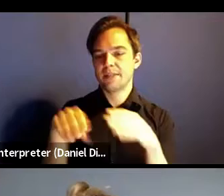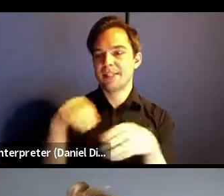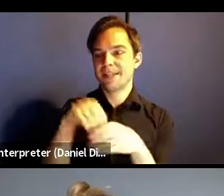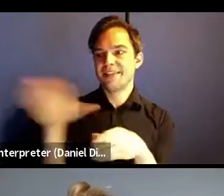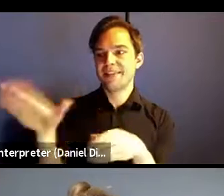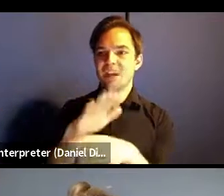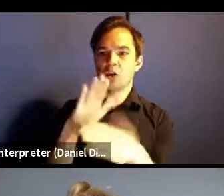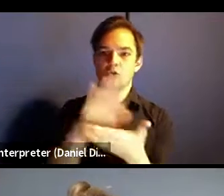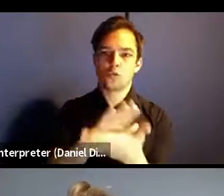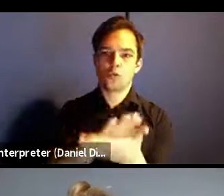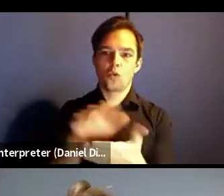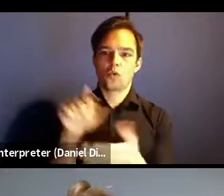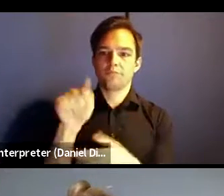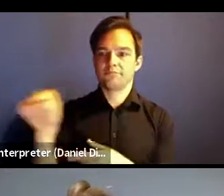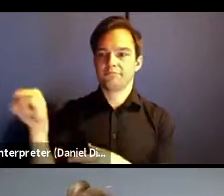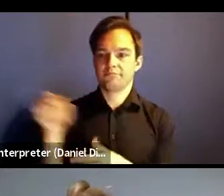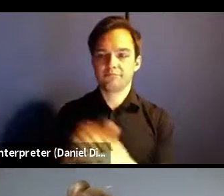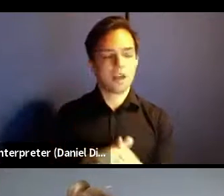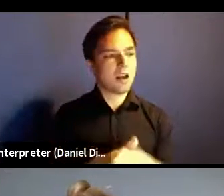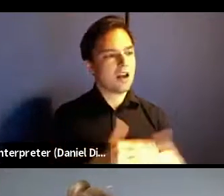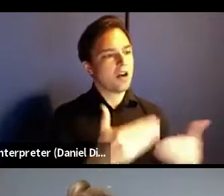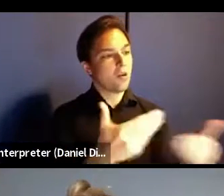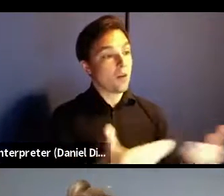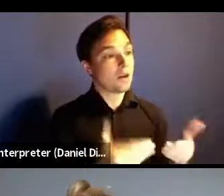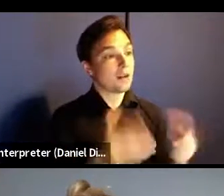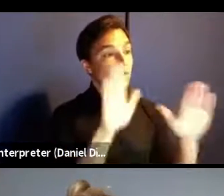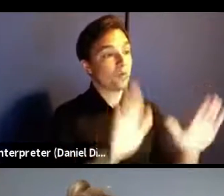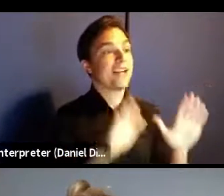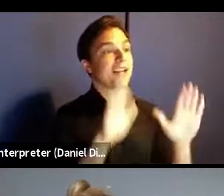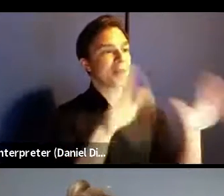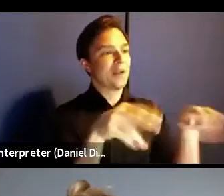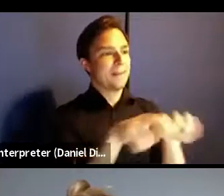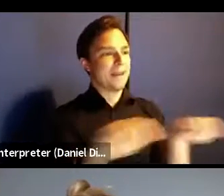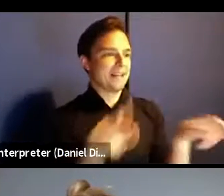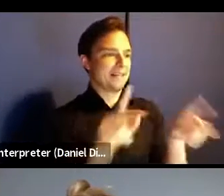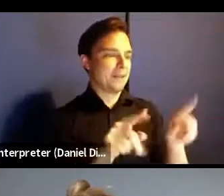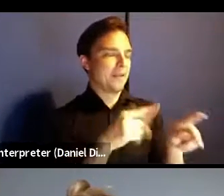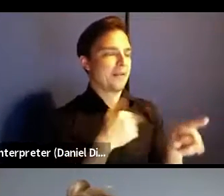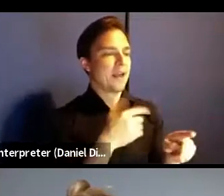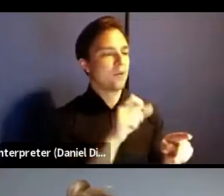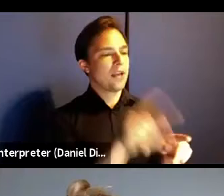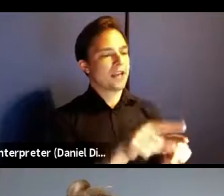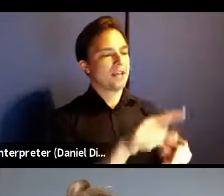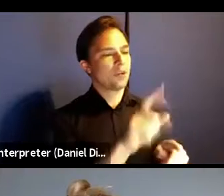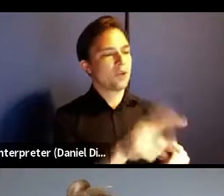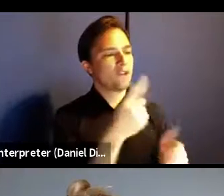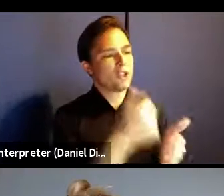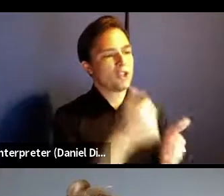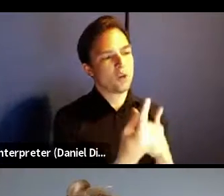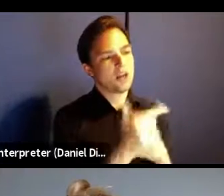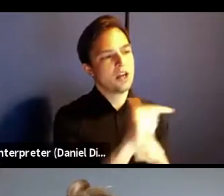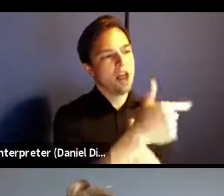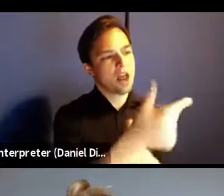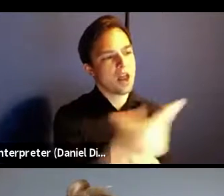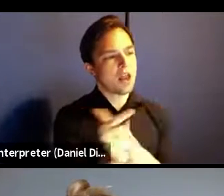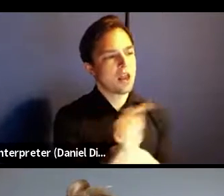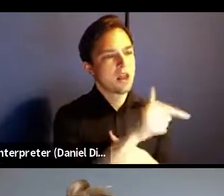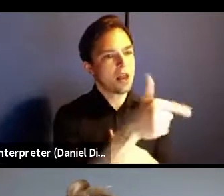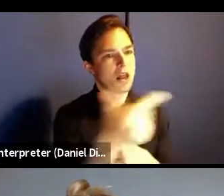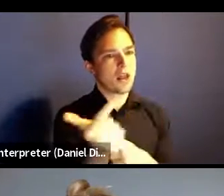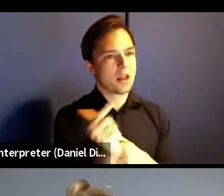So welcome to these great great panelists, and we're start, I'm gonna ask a question of each one and we're gonna move around just so that we do make sure